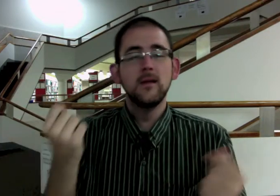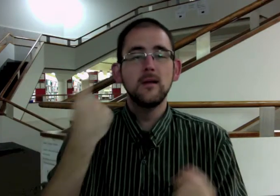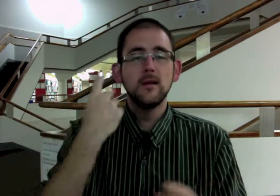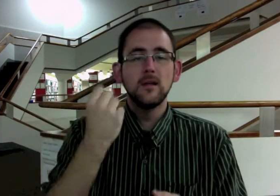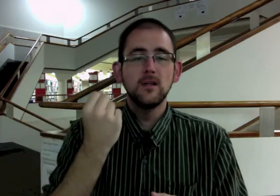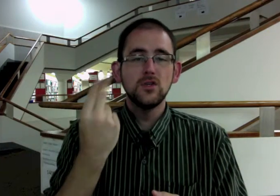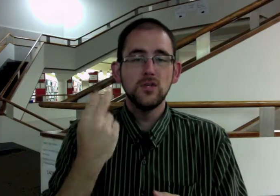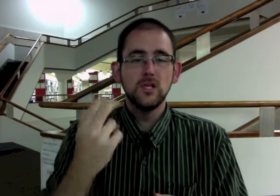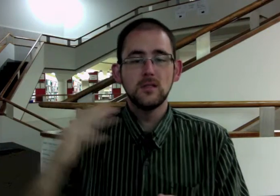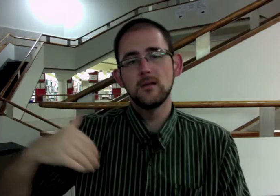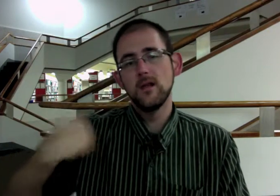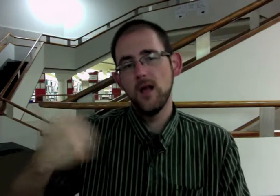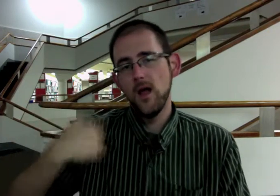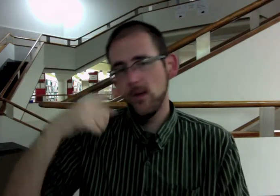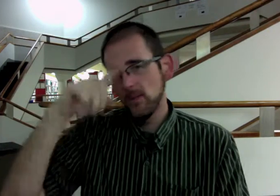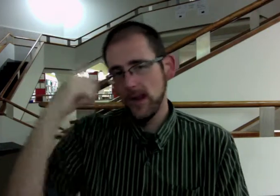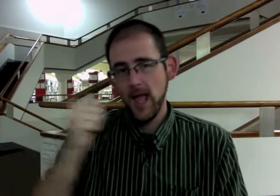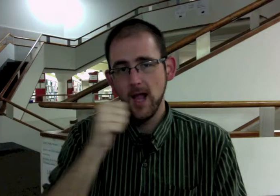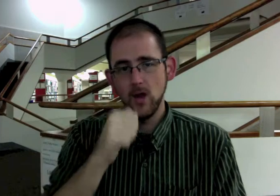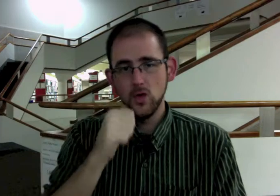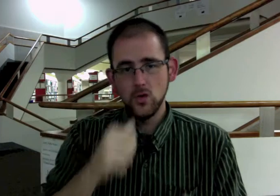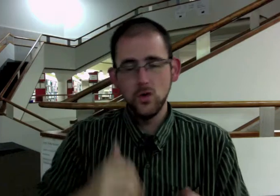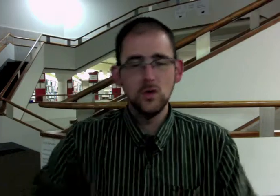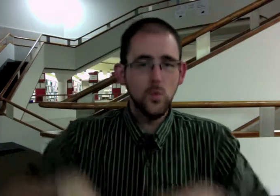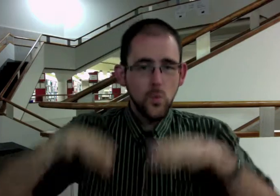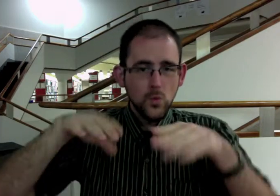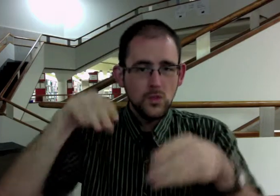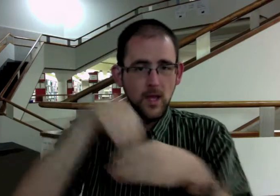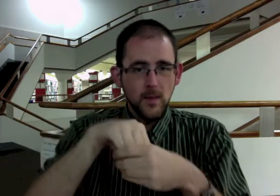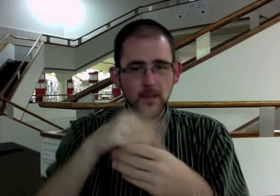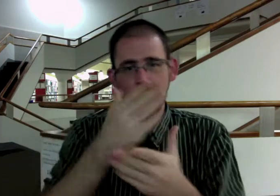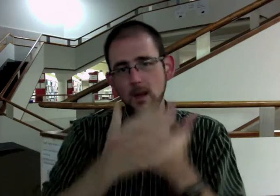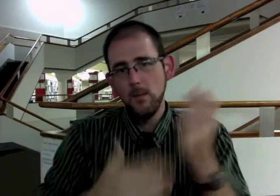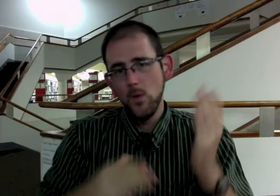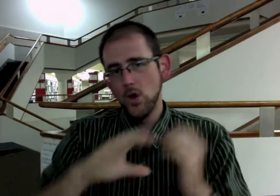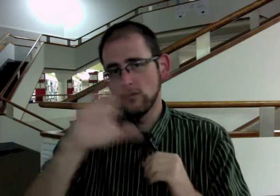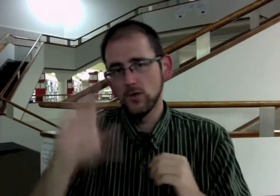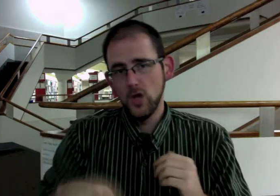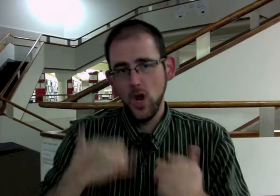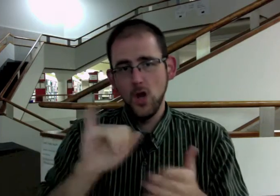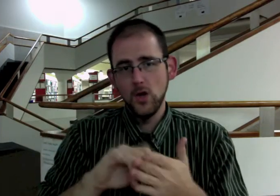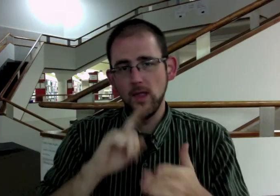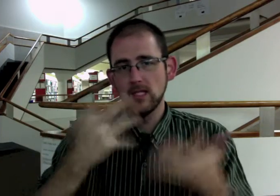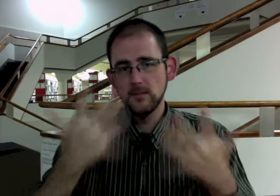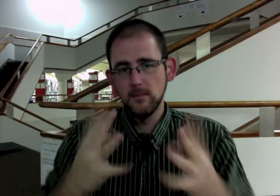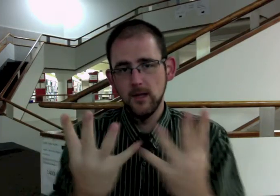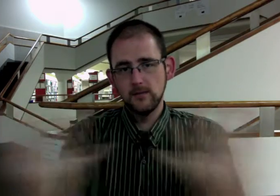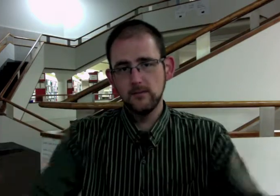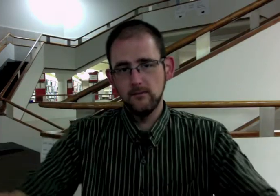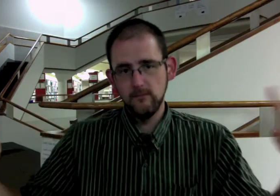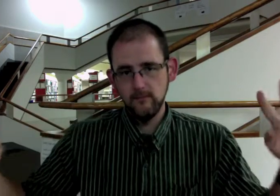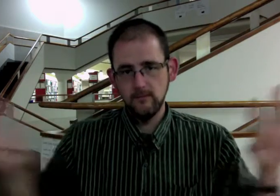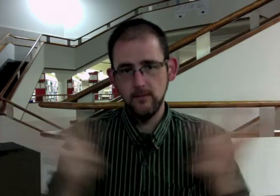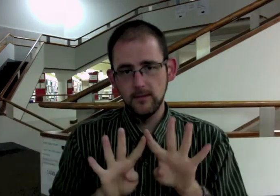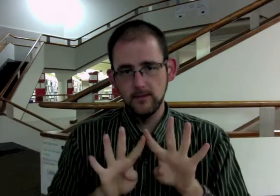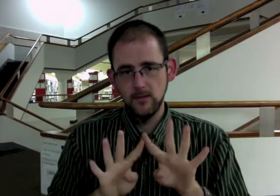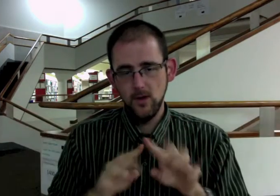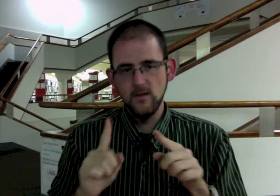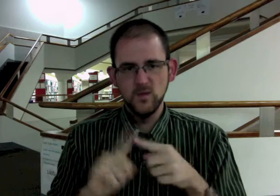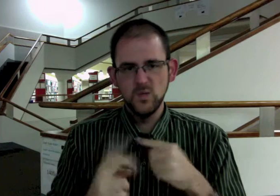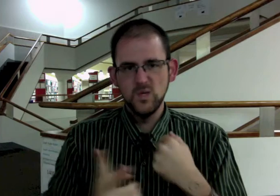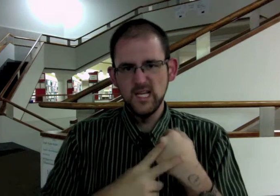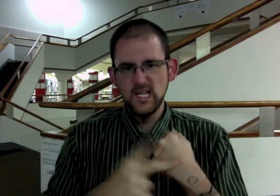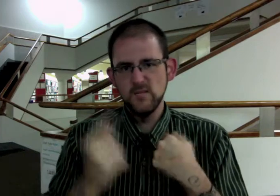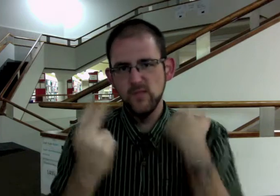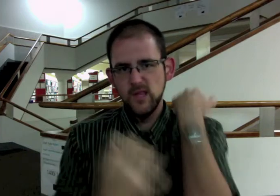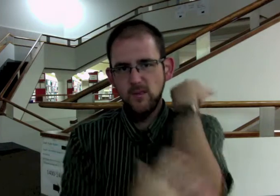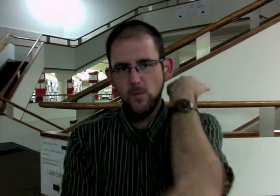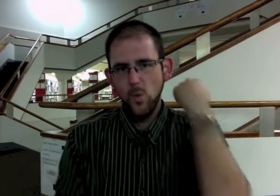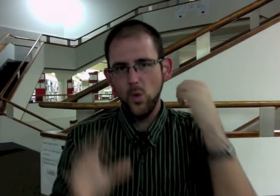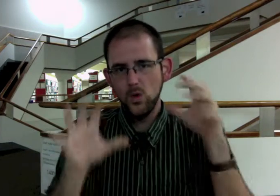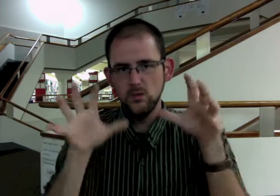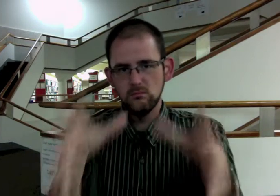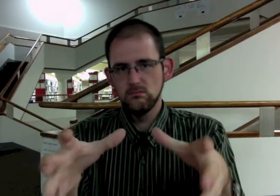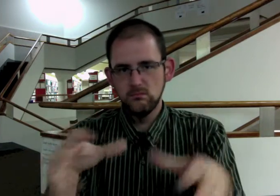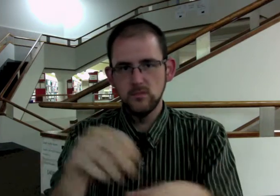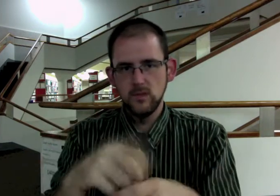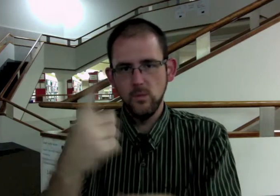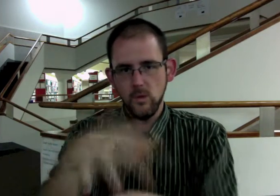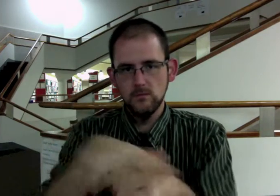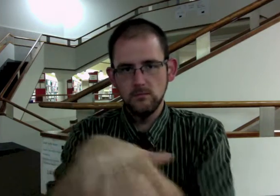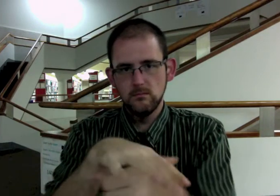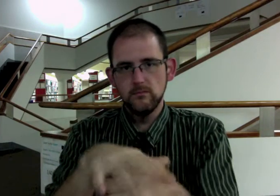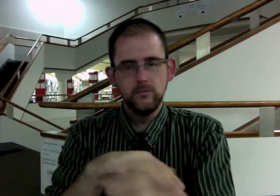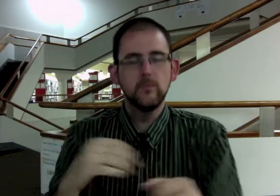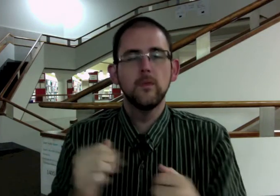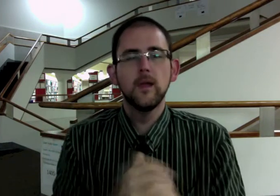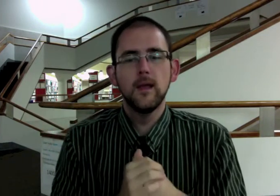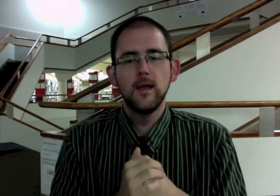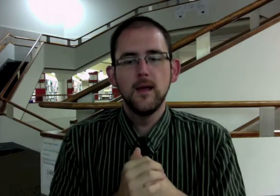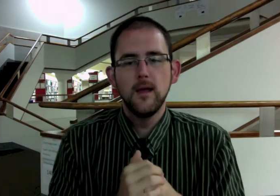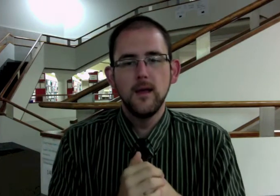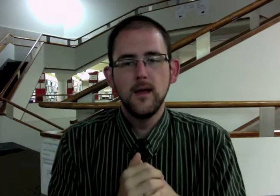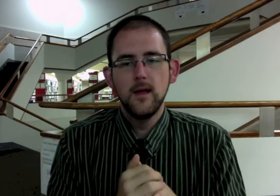She's a young black girl who grew up in a part of Chicago that's been fenced off in order to keep the poor segregated.